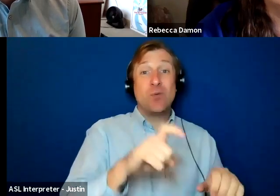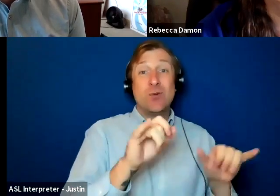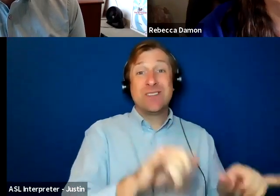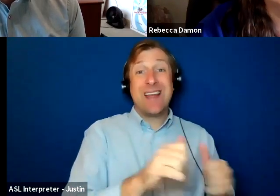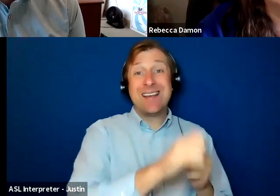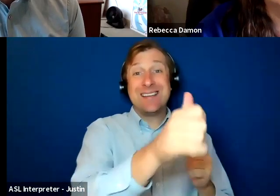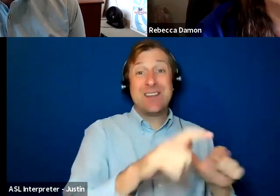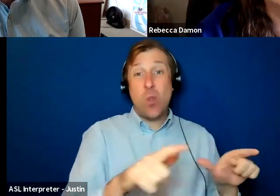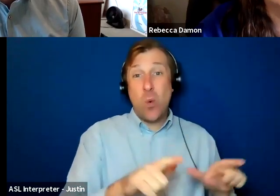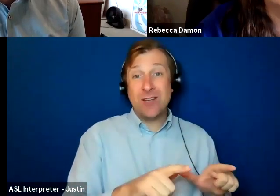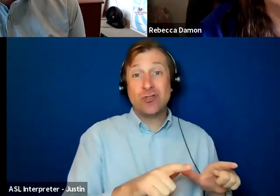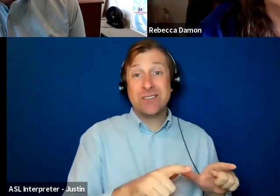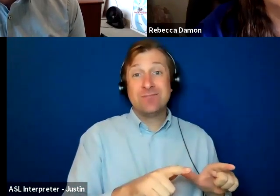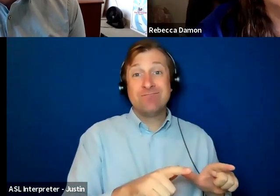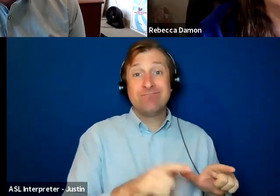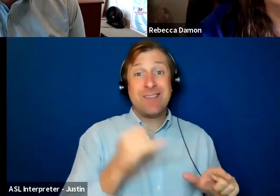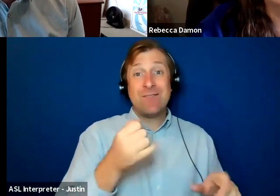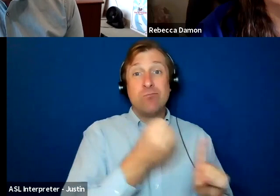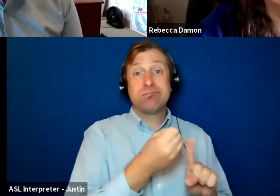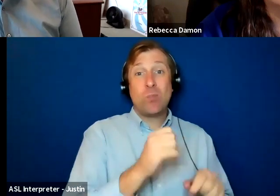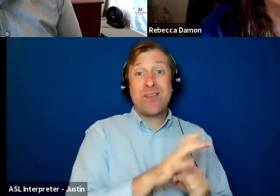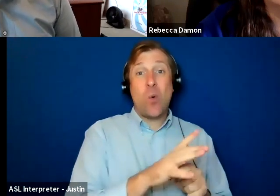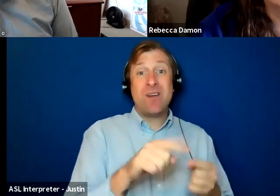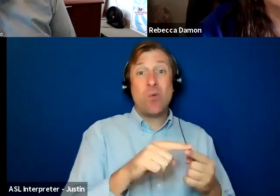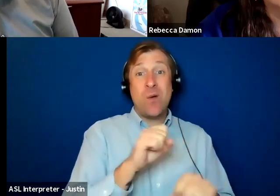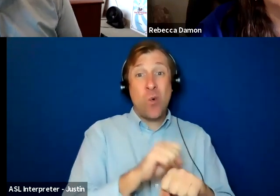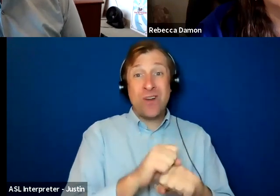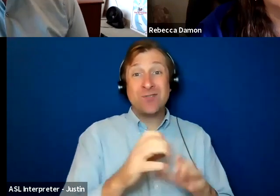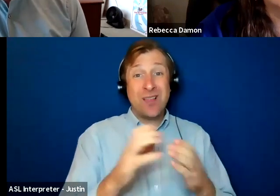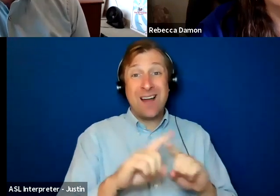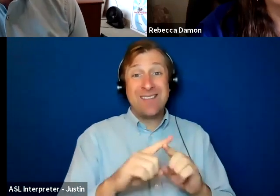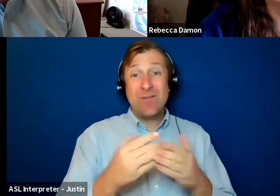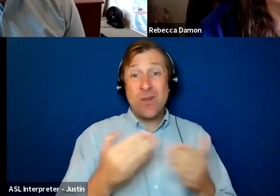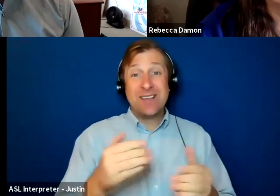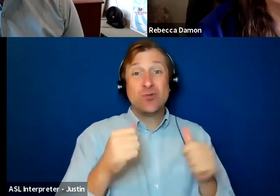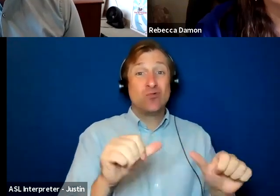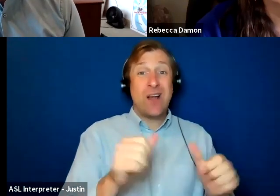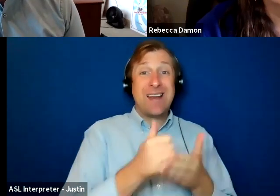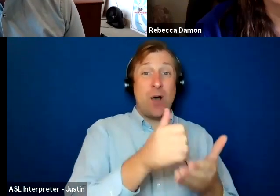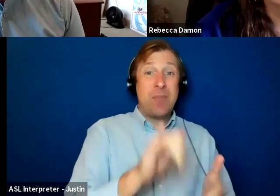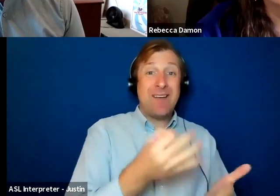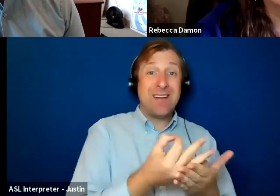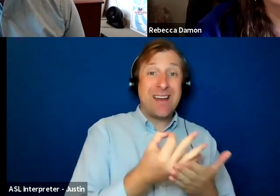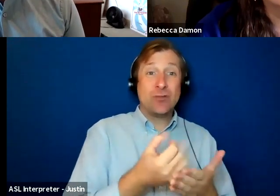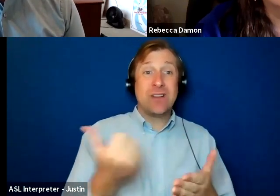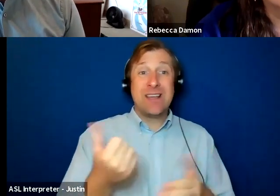contracting COVID while you're working. So there's a lot that's been done to try and mitigate that both financially and in terms of the safety.